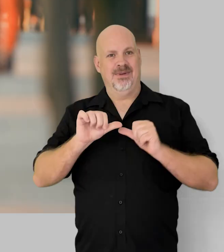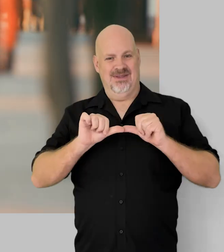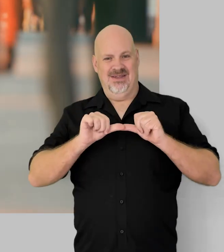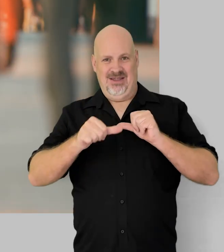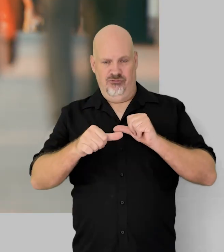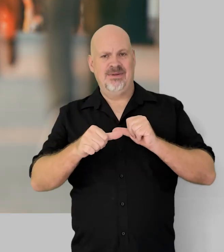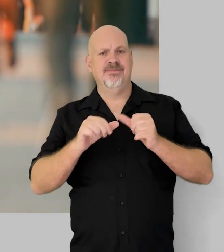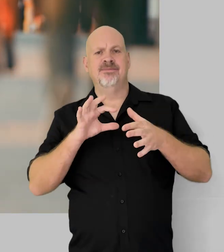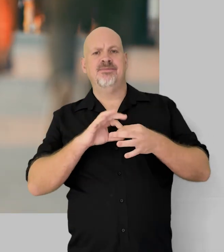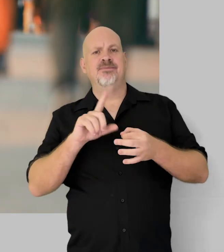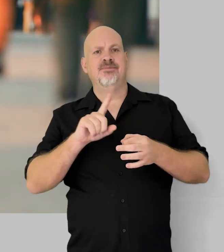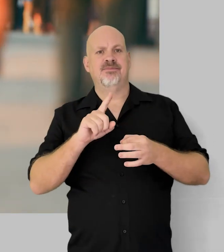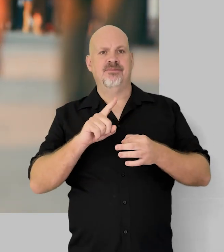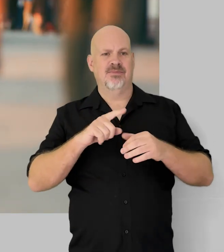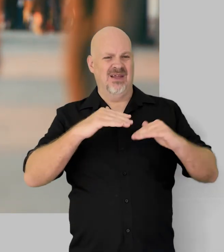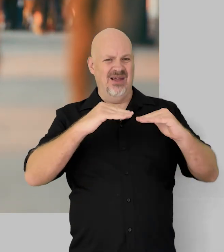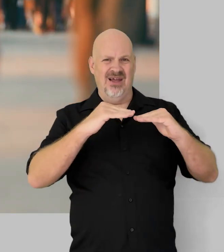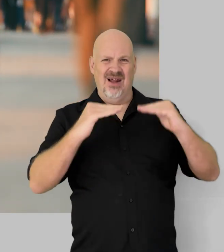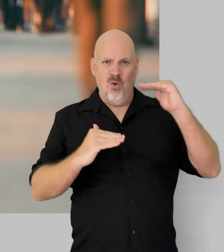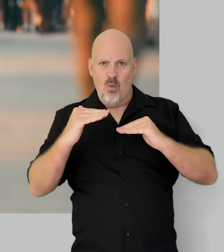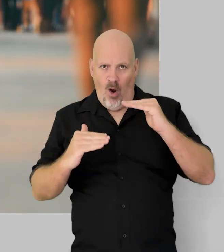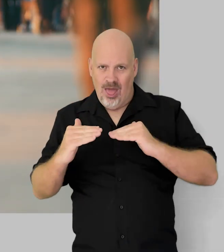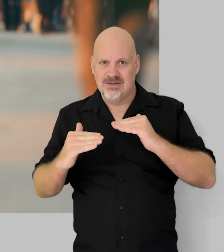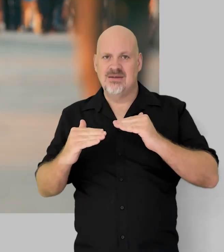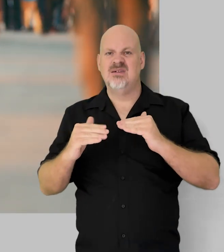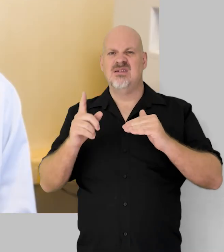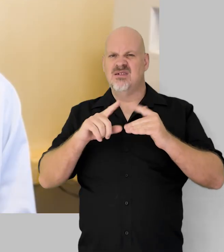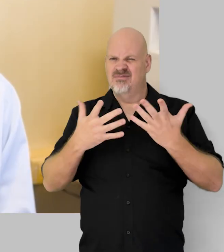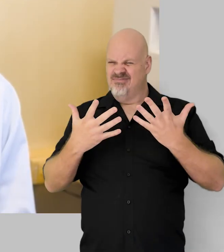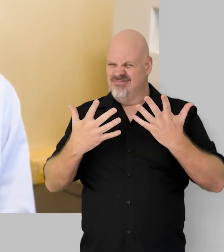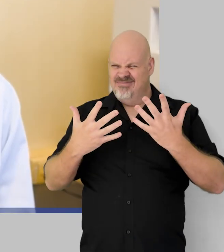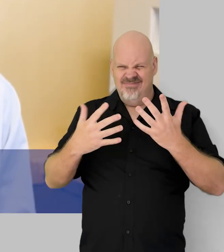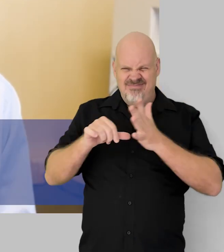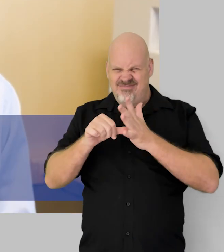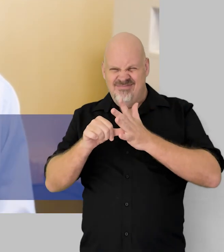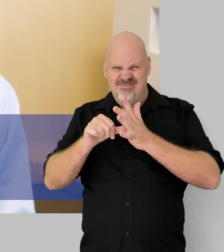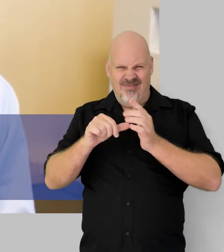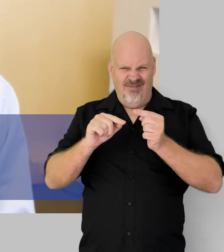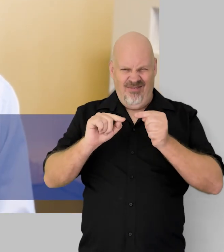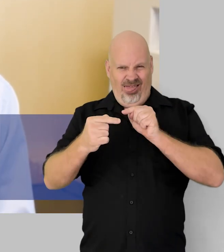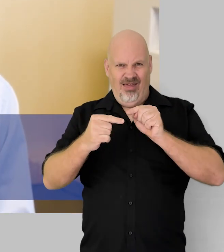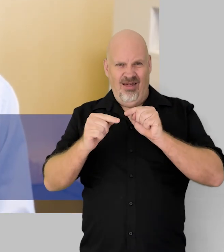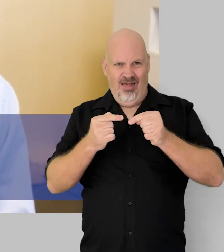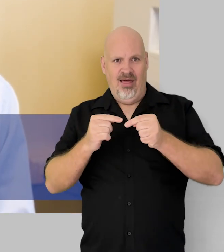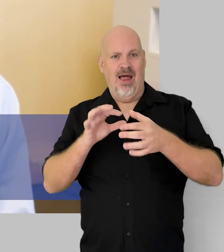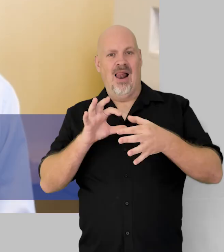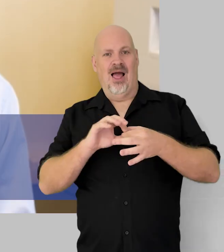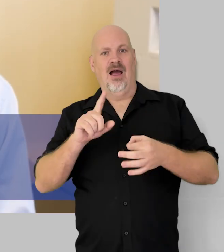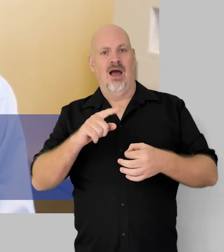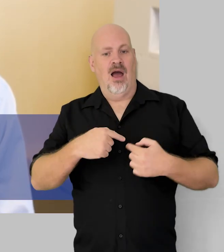and Disparities in Cardiovascular Health. Despite major advances in prevention and treatment,